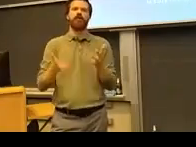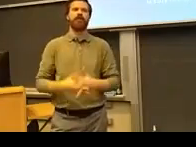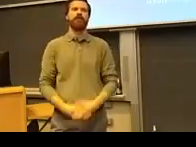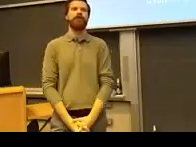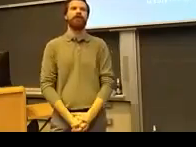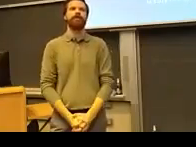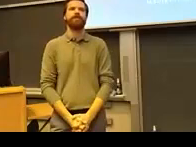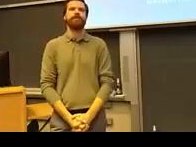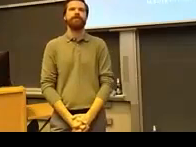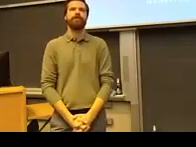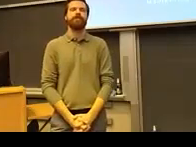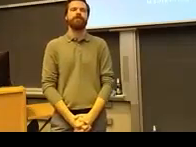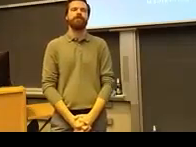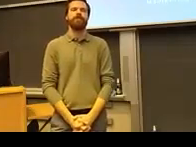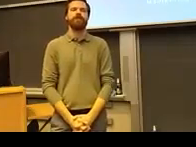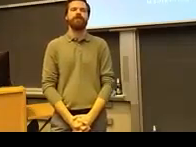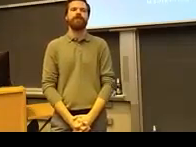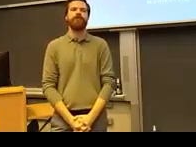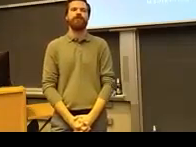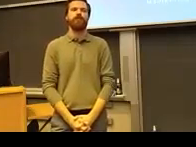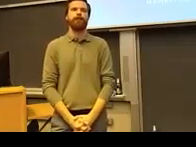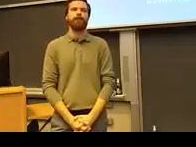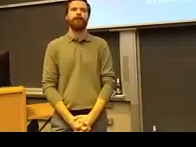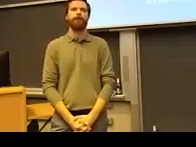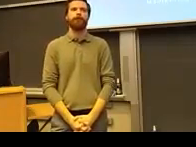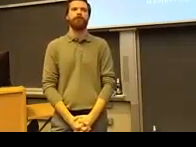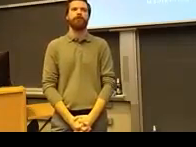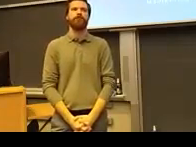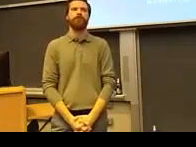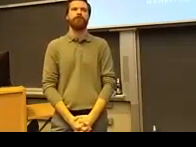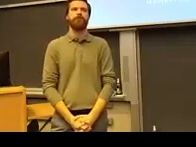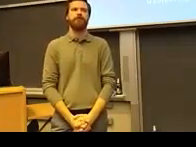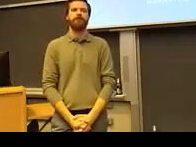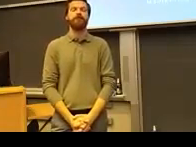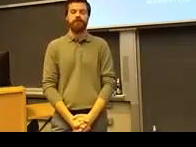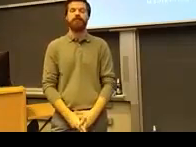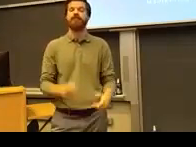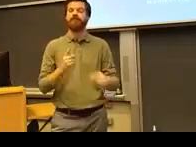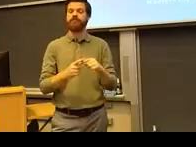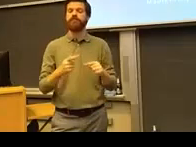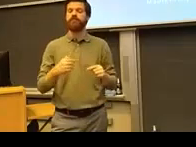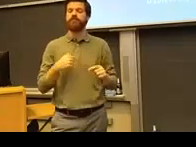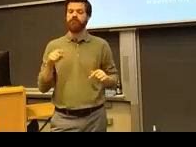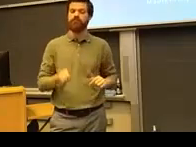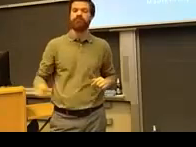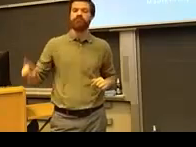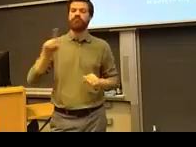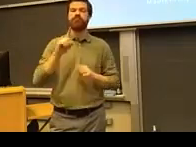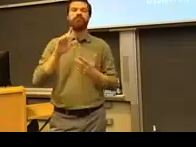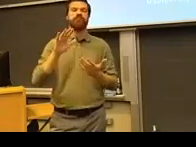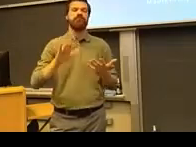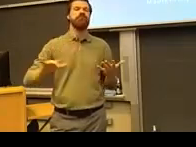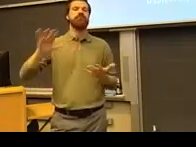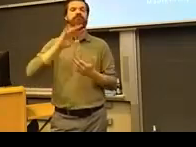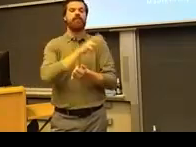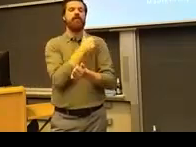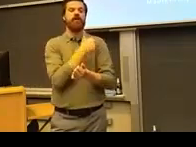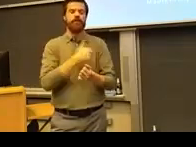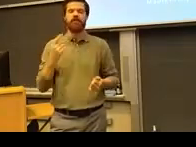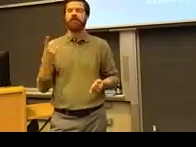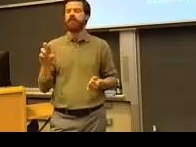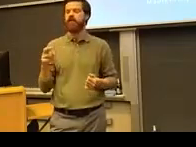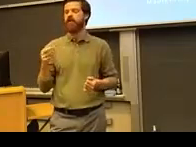um I also go throughout the hospital I think Dr Harris said this a little bit and I I assess